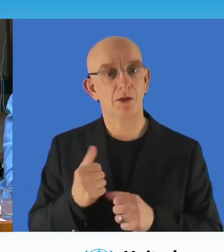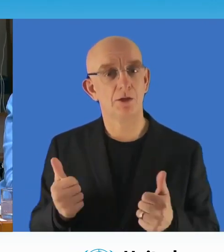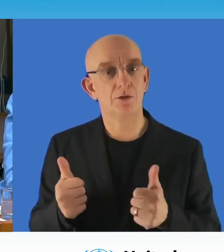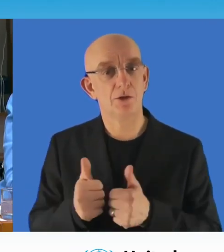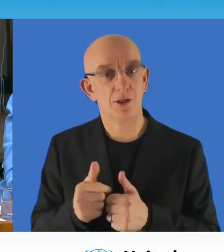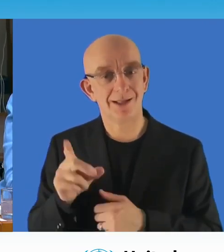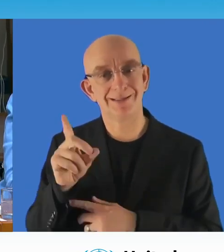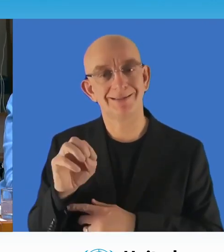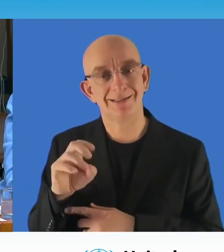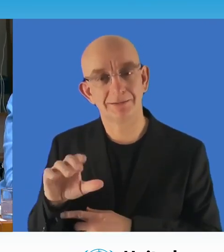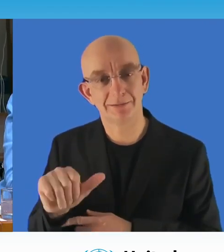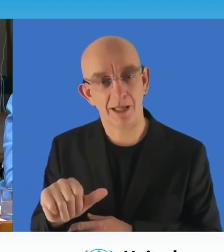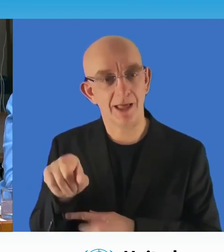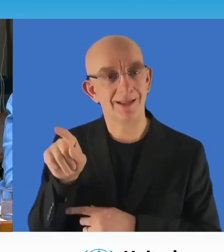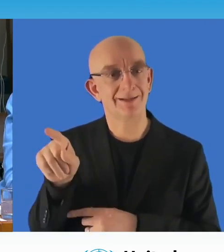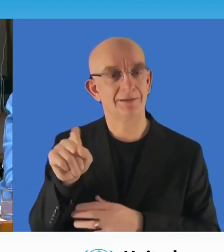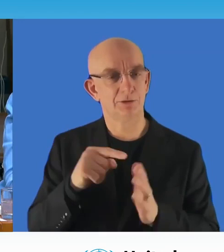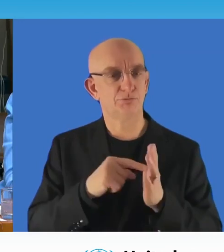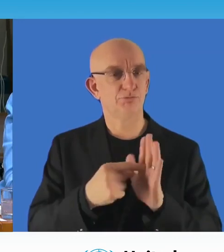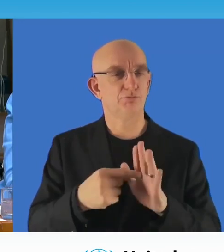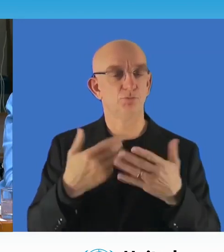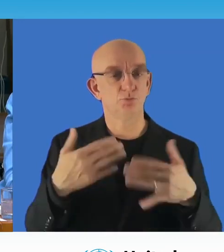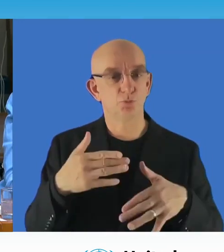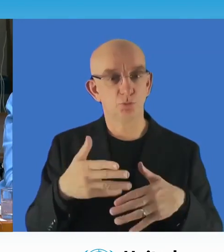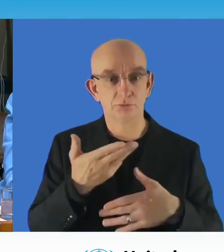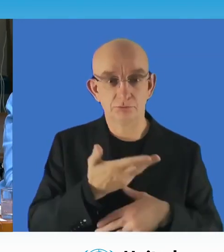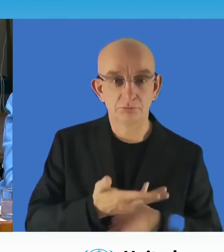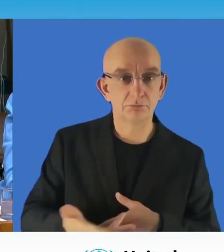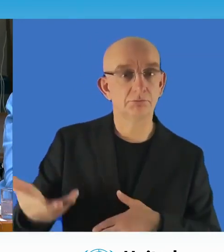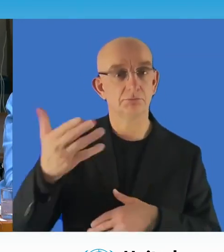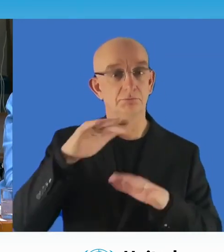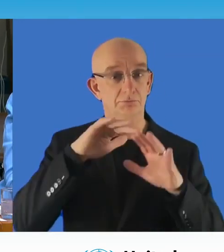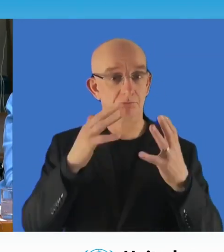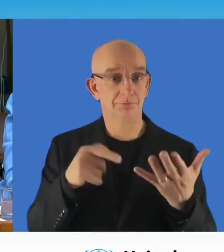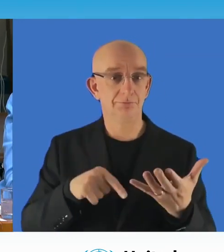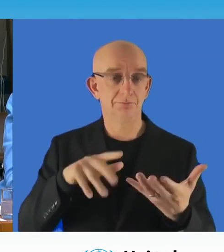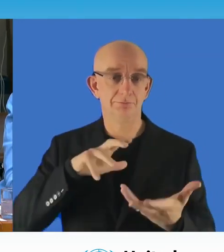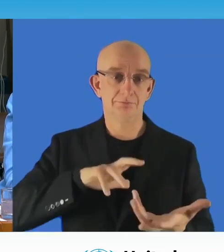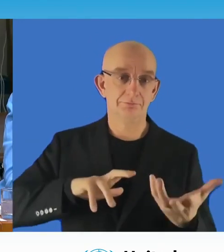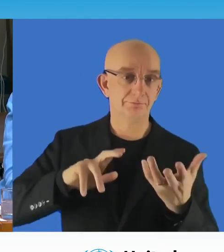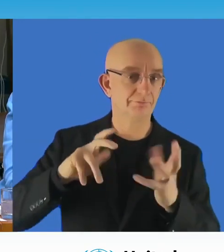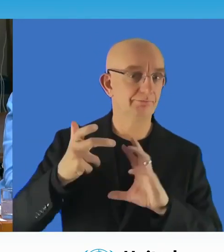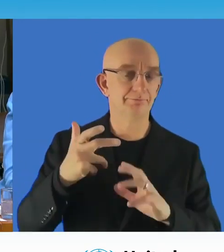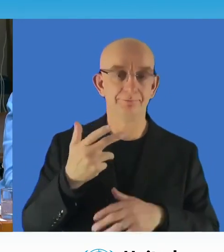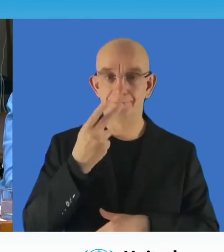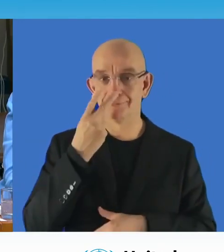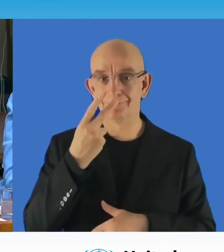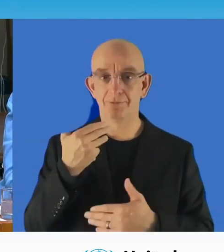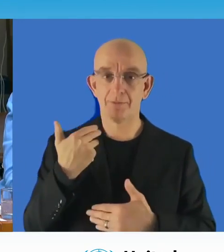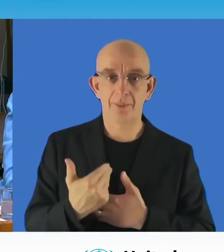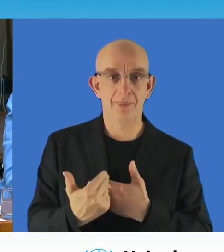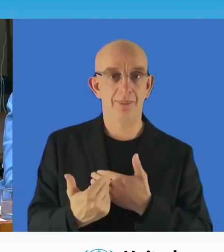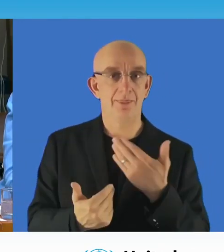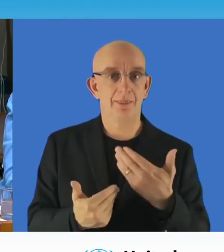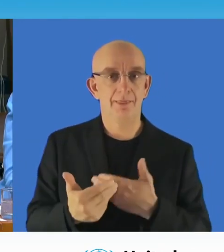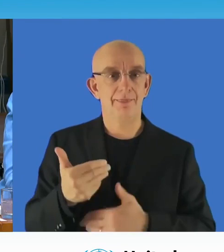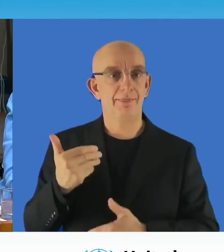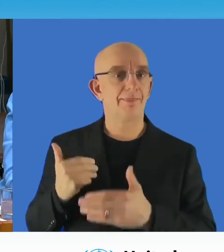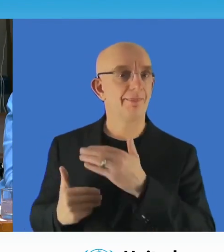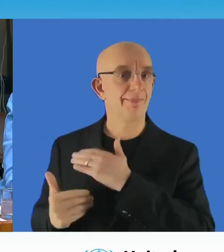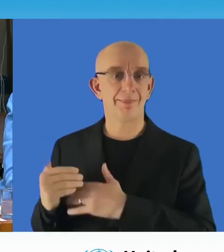the SGS dis disproportionately impacts persons with disabilities at the same time we prepare